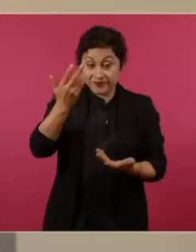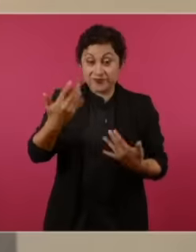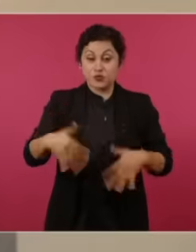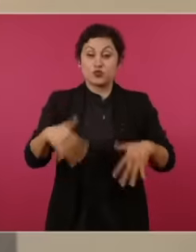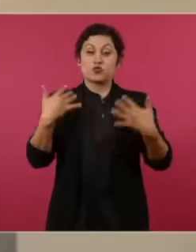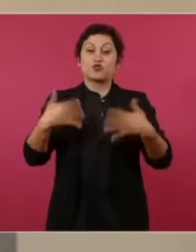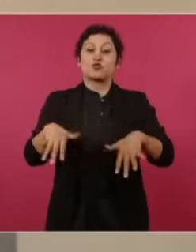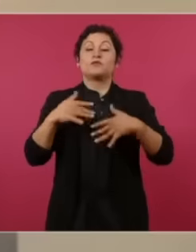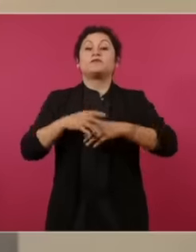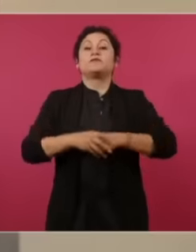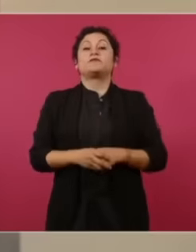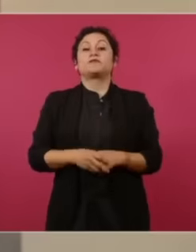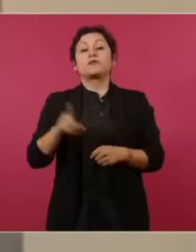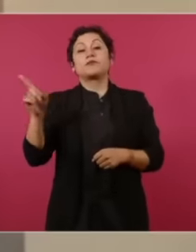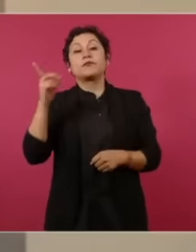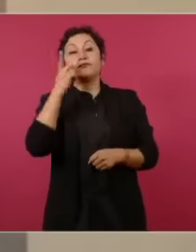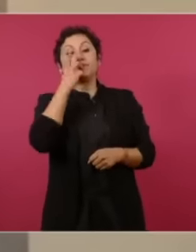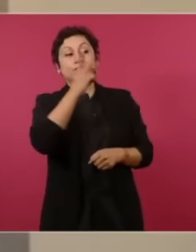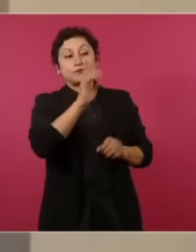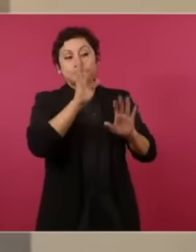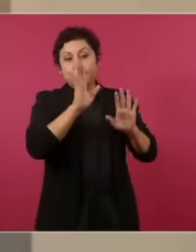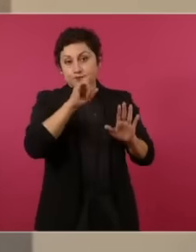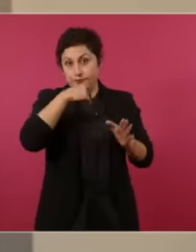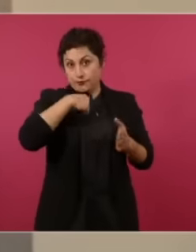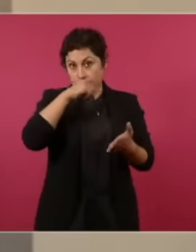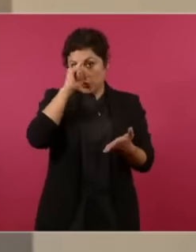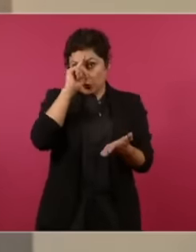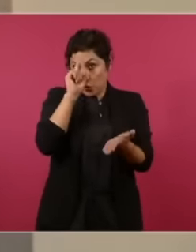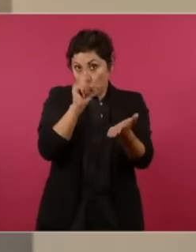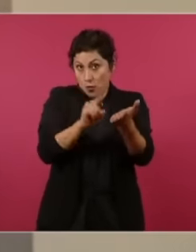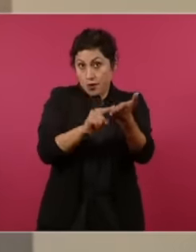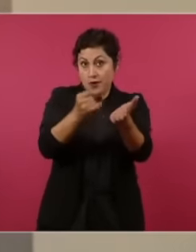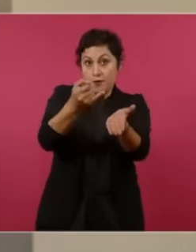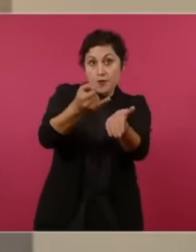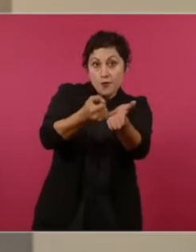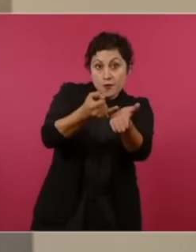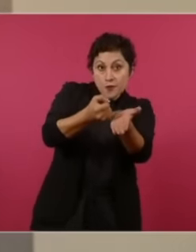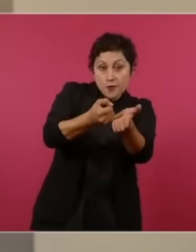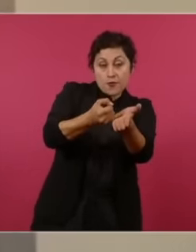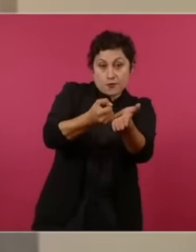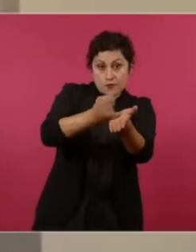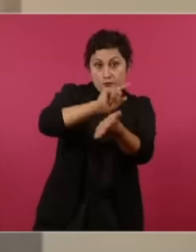, but I believe that the reform, especially the fiscal one, taxes, they are already